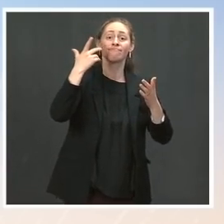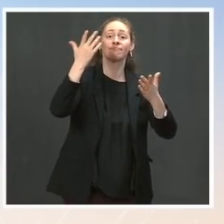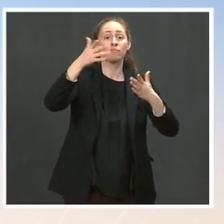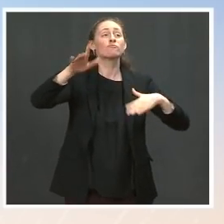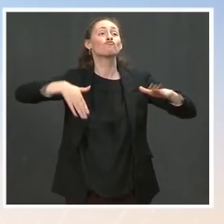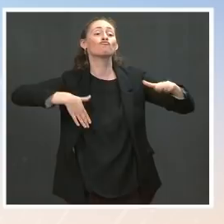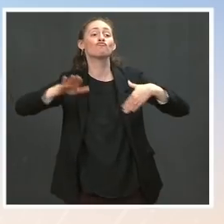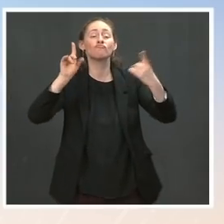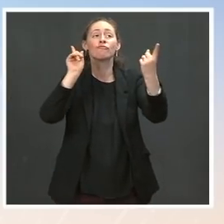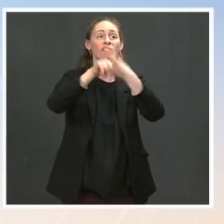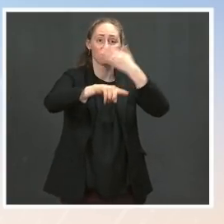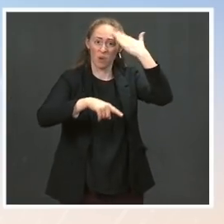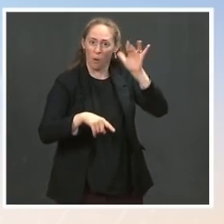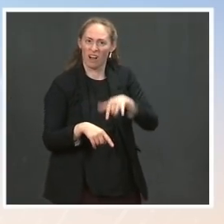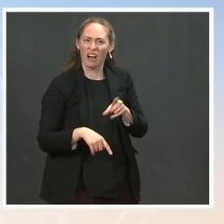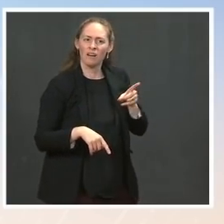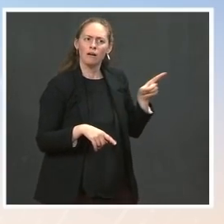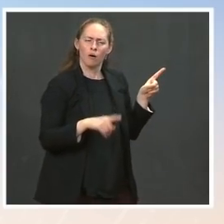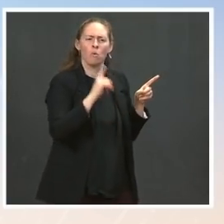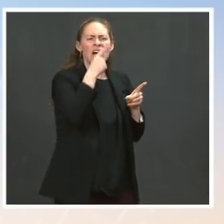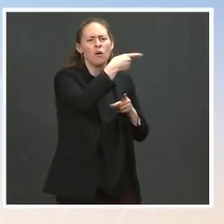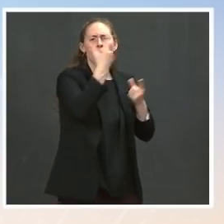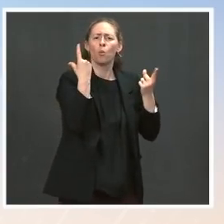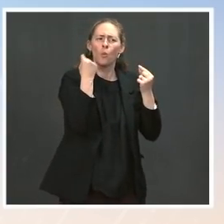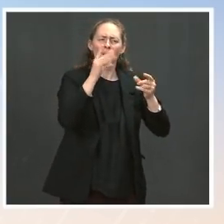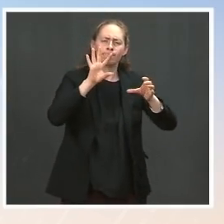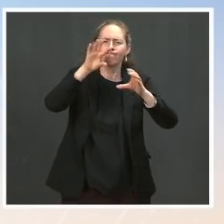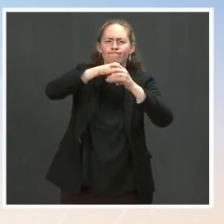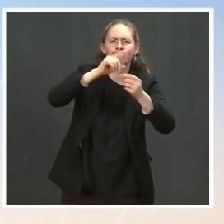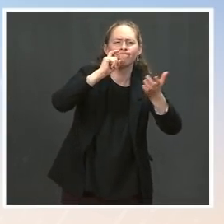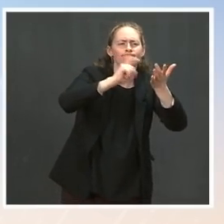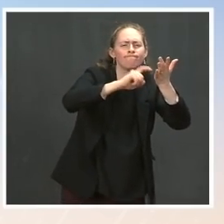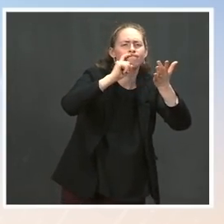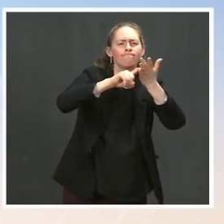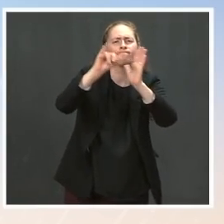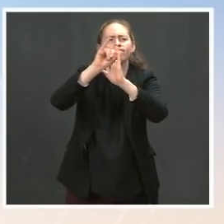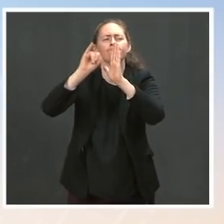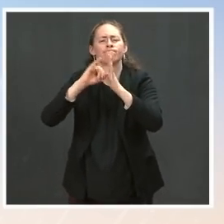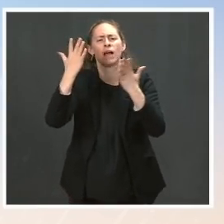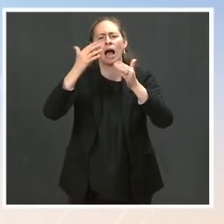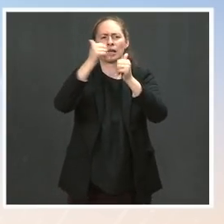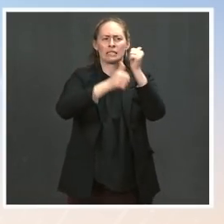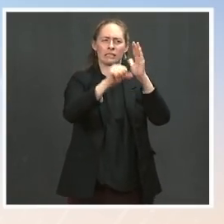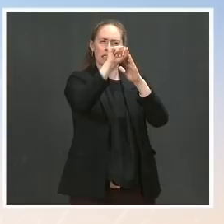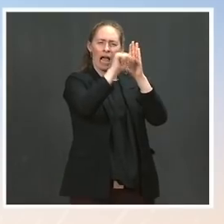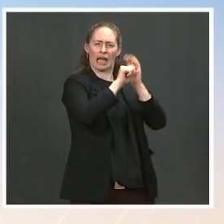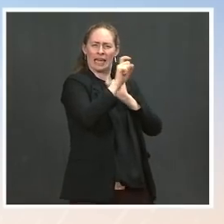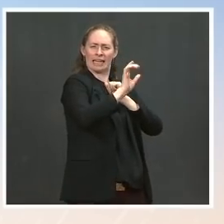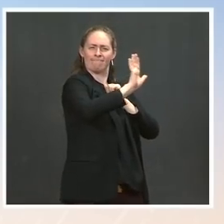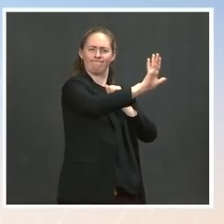But, you know, they work to identify what the needs are in the states. I don't know that I have the exact process